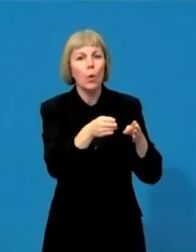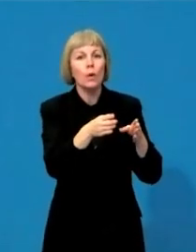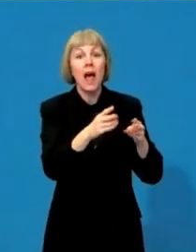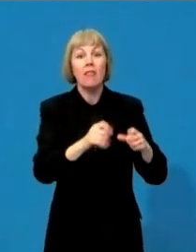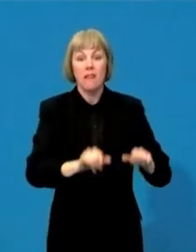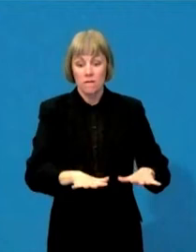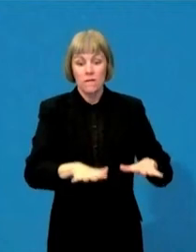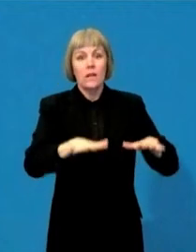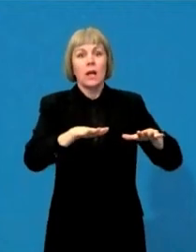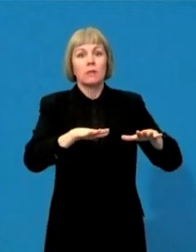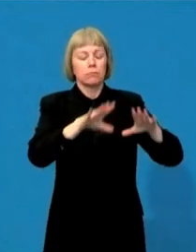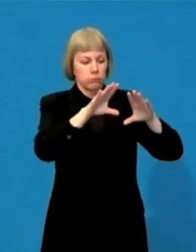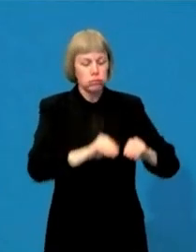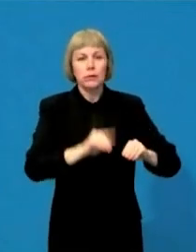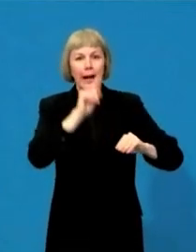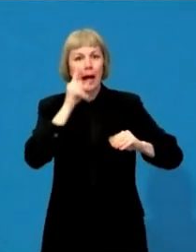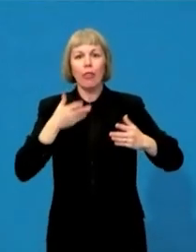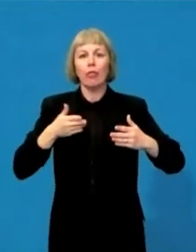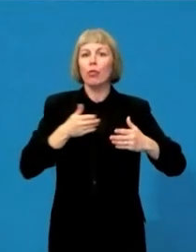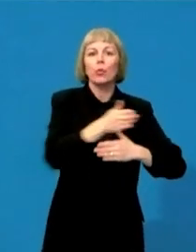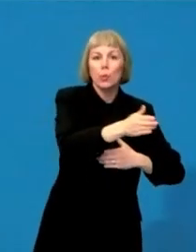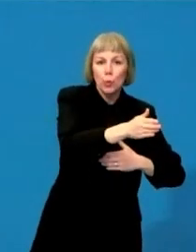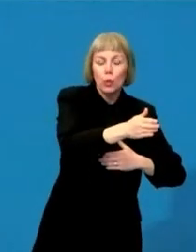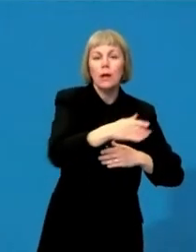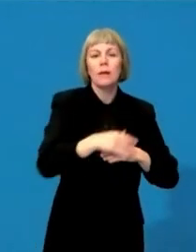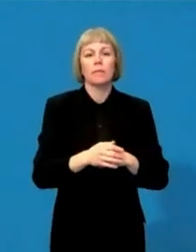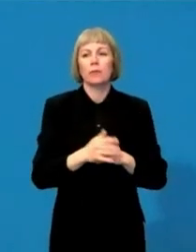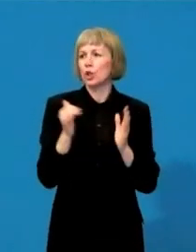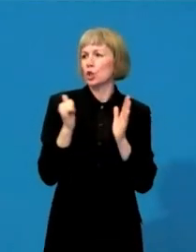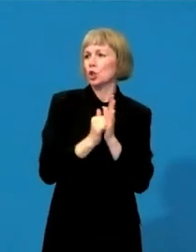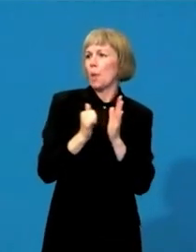You know, or even the shopping prices here that can affect the way our children eat.